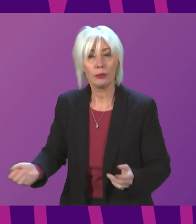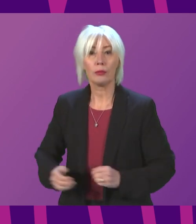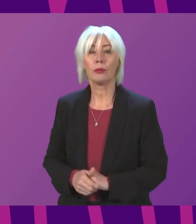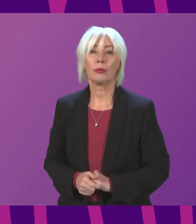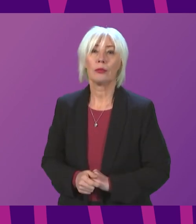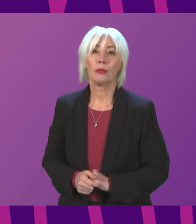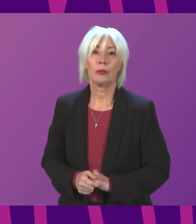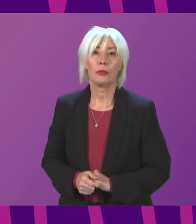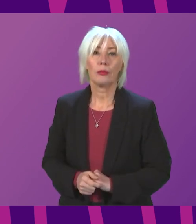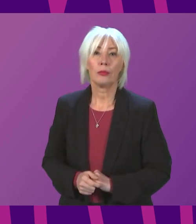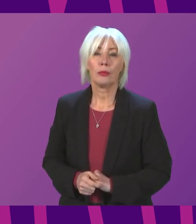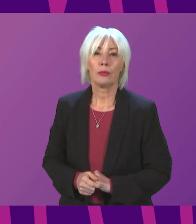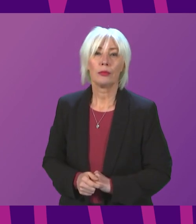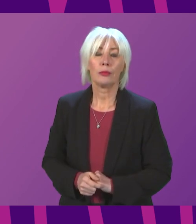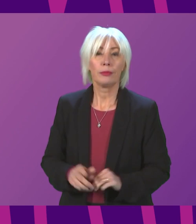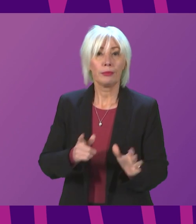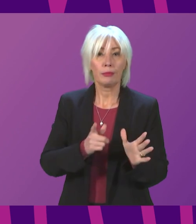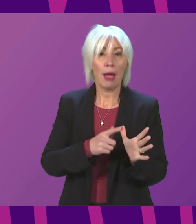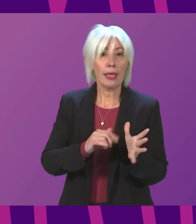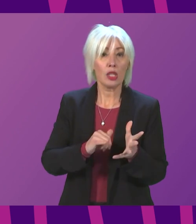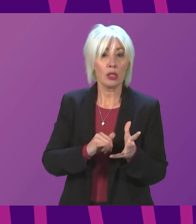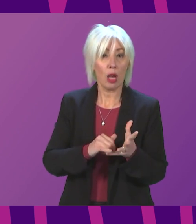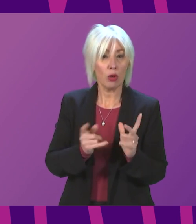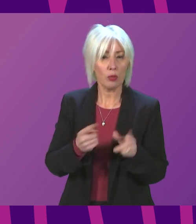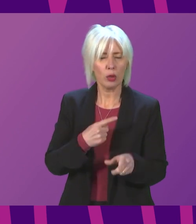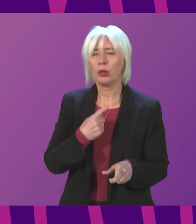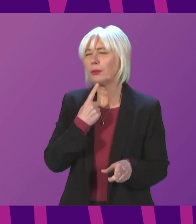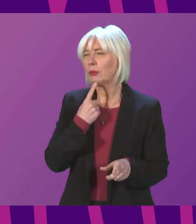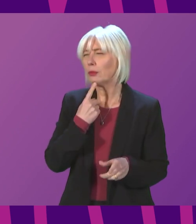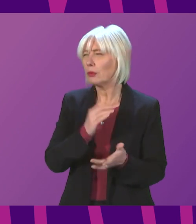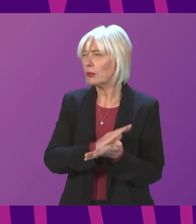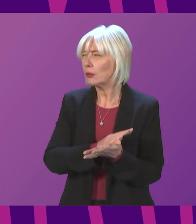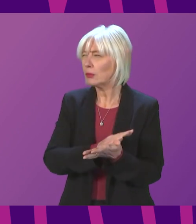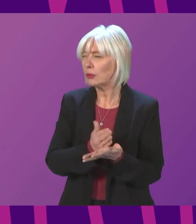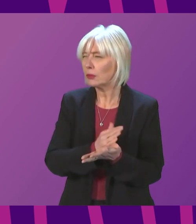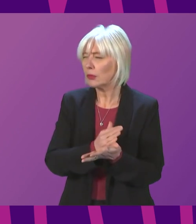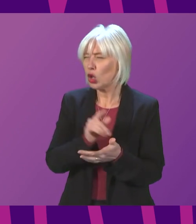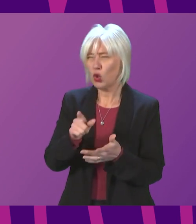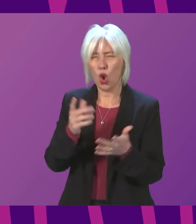I am not sure whether the First Minister is deliberately confusing the issue. No one is